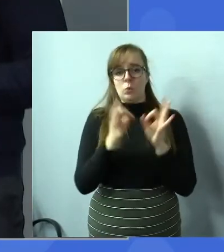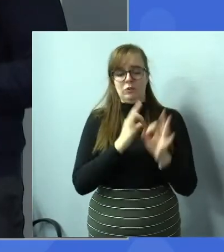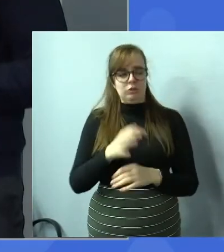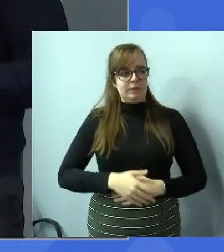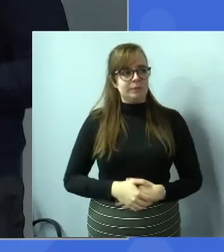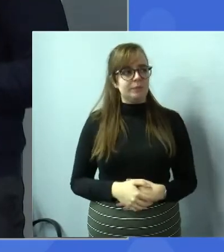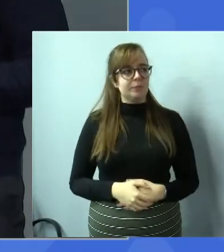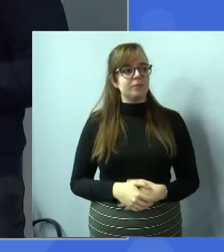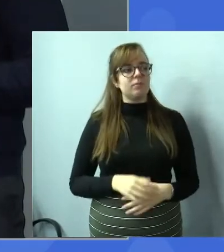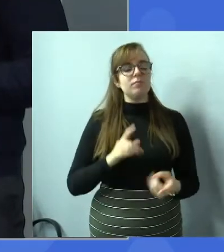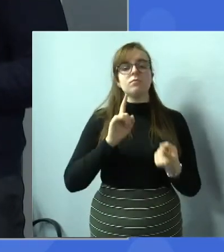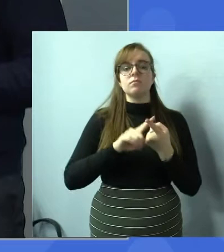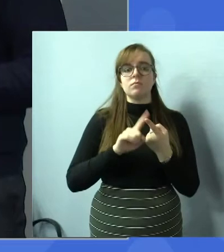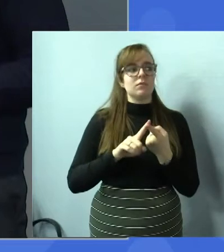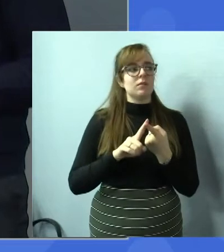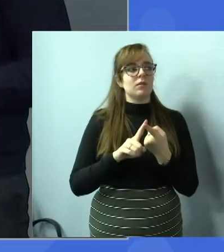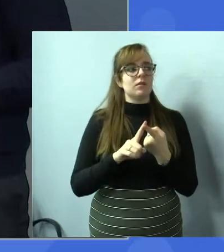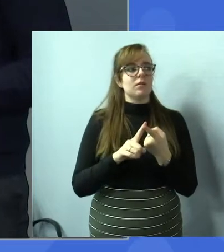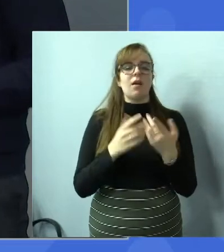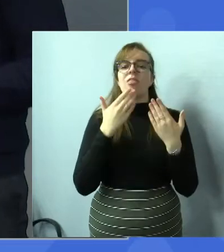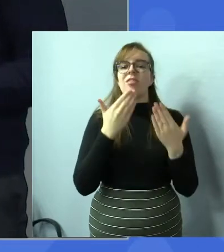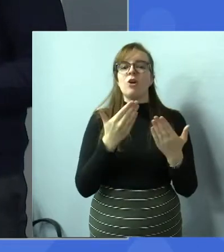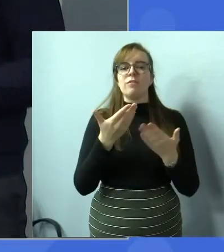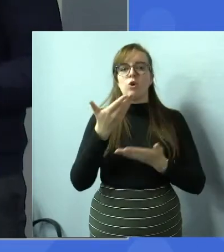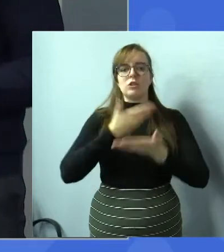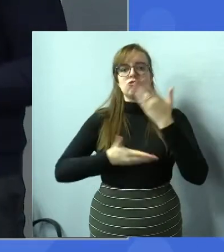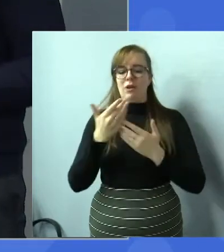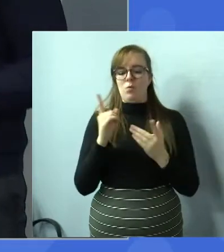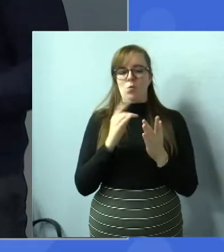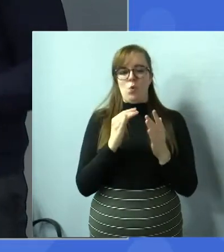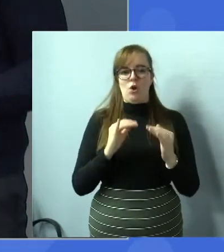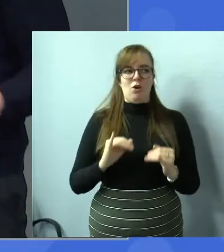firstly thank you for you so elegant and destroys a complex and difficult